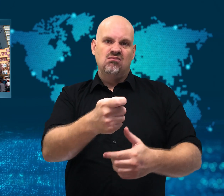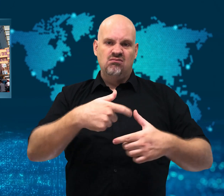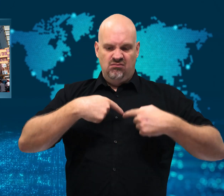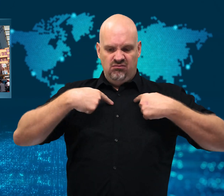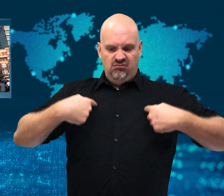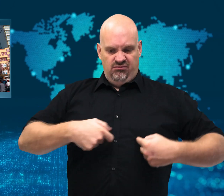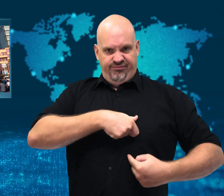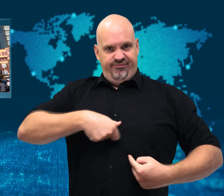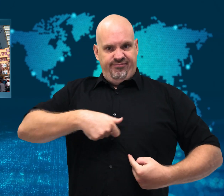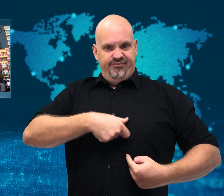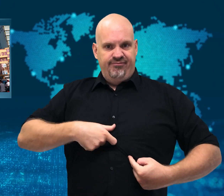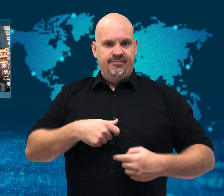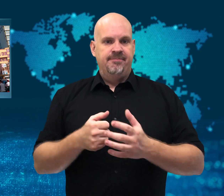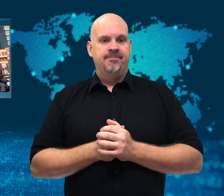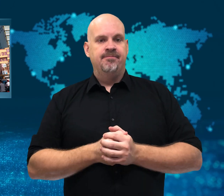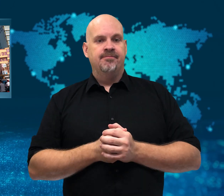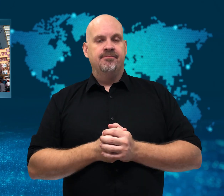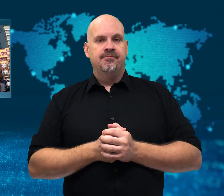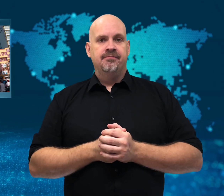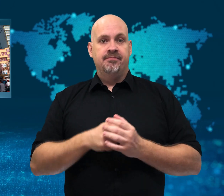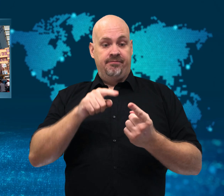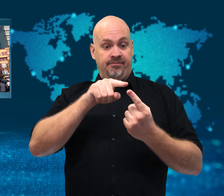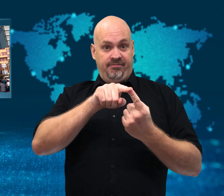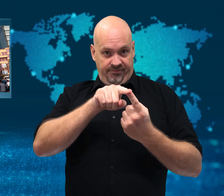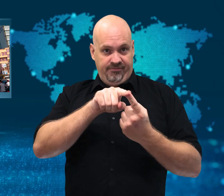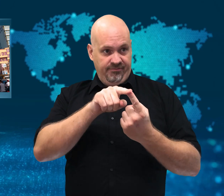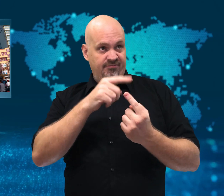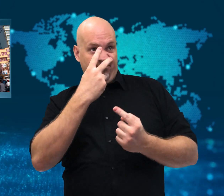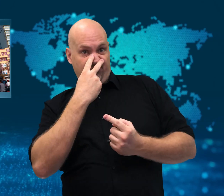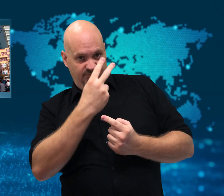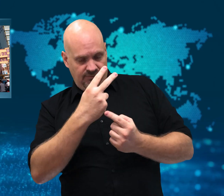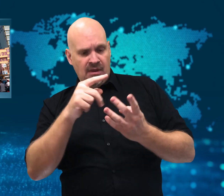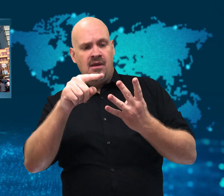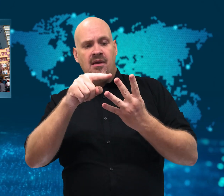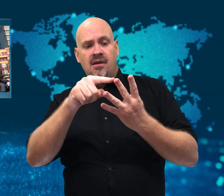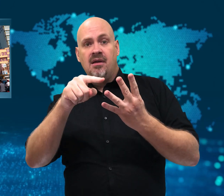Other three bodies weren’t visible,